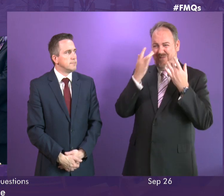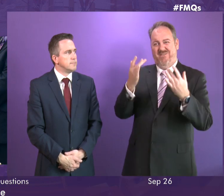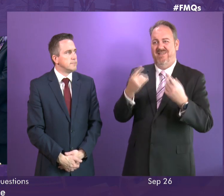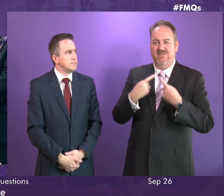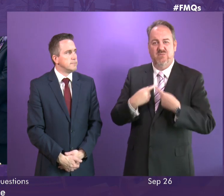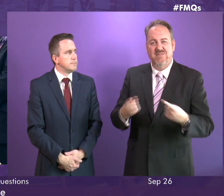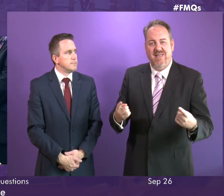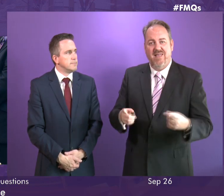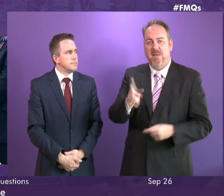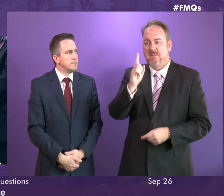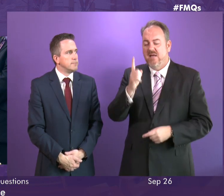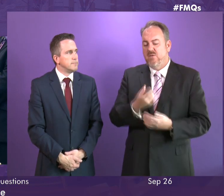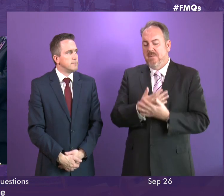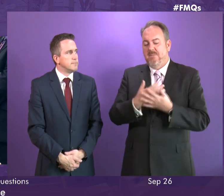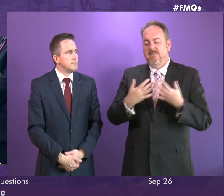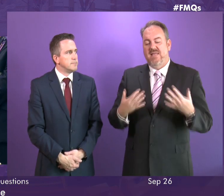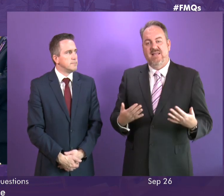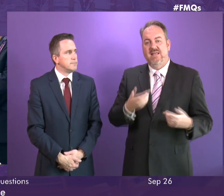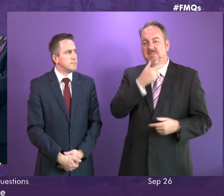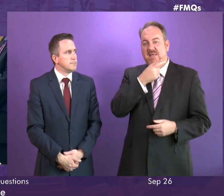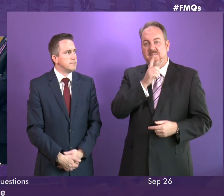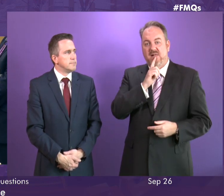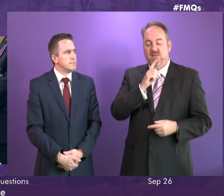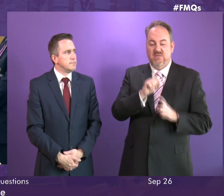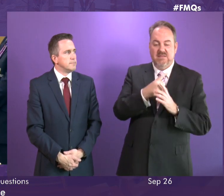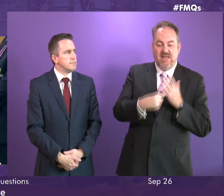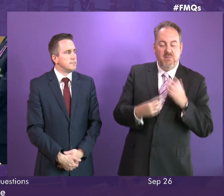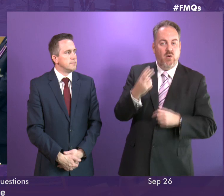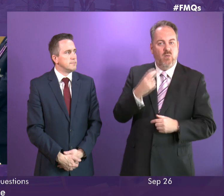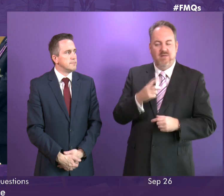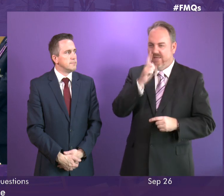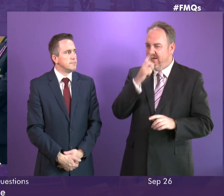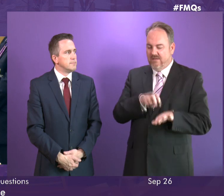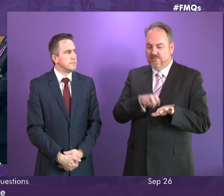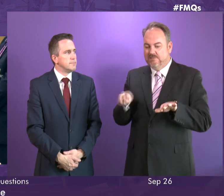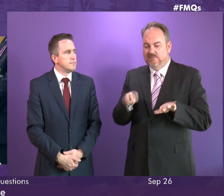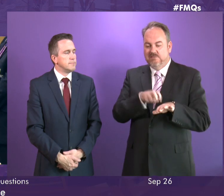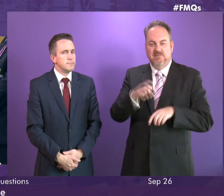to make, in reality, adherence to that principle is not universal? Will she assure the Parliament